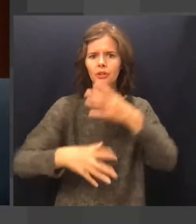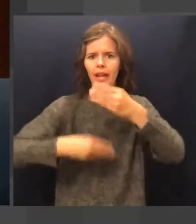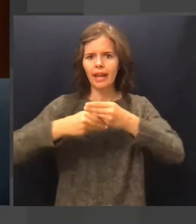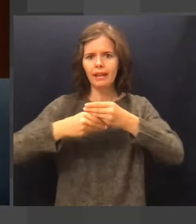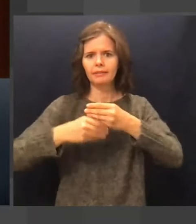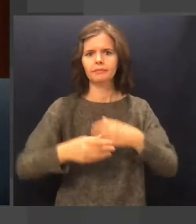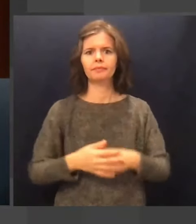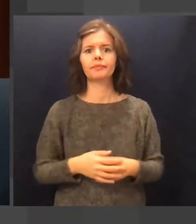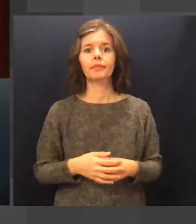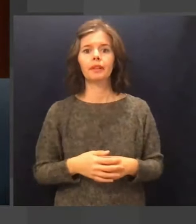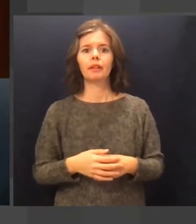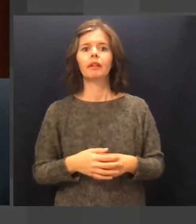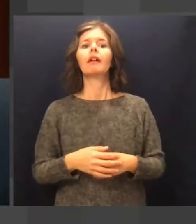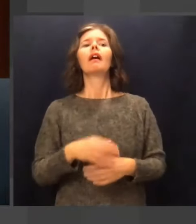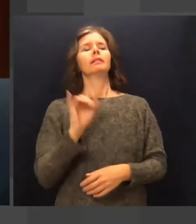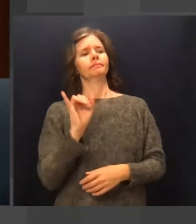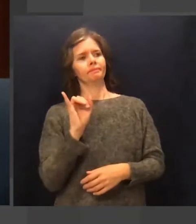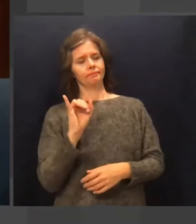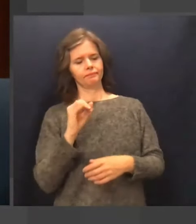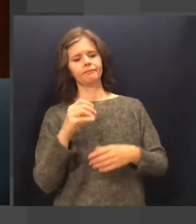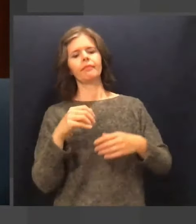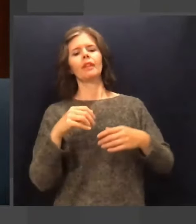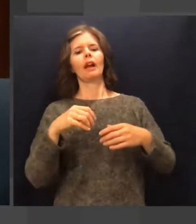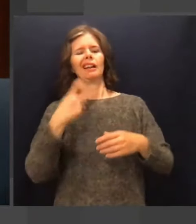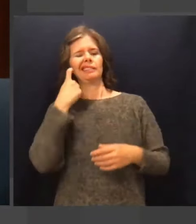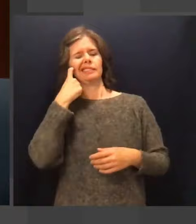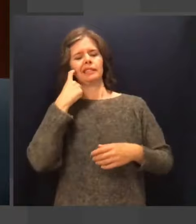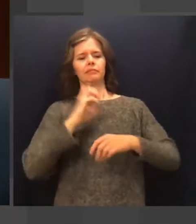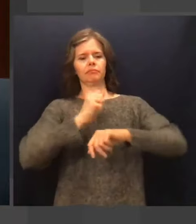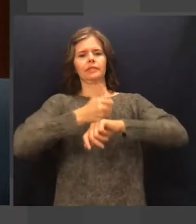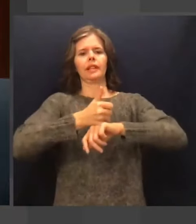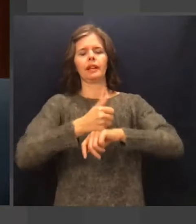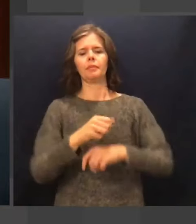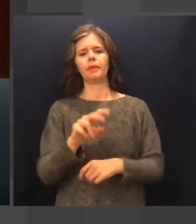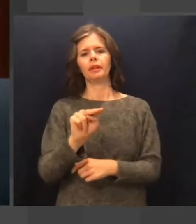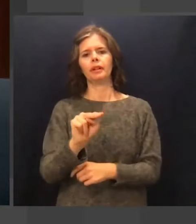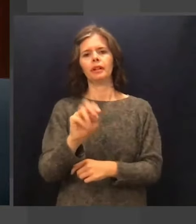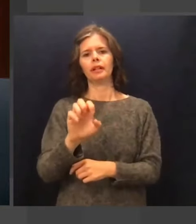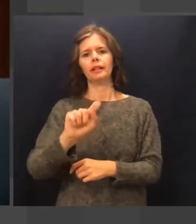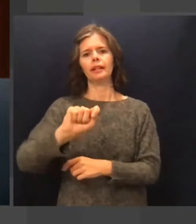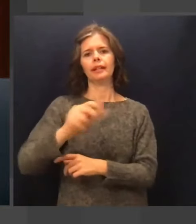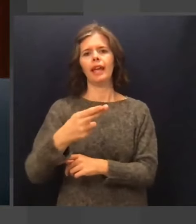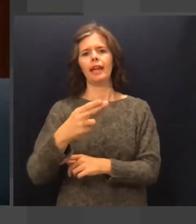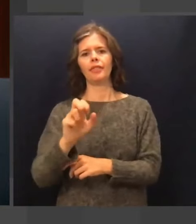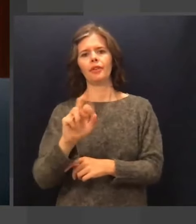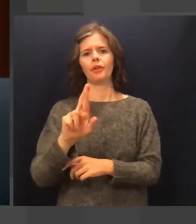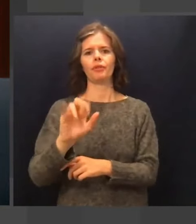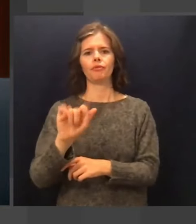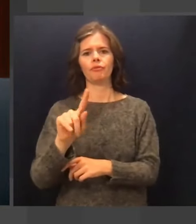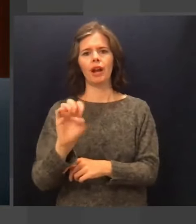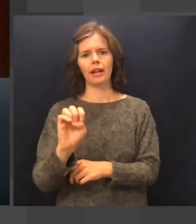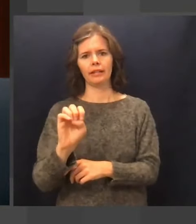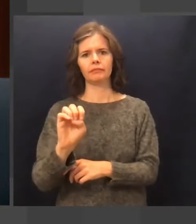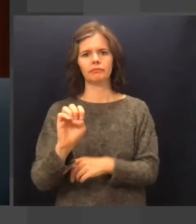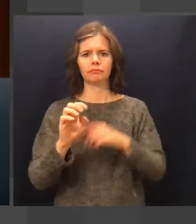YES. THE LAST FEATURE I DID WAS THE NETHERITE FEATURE. I THOUGHT THAT WAS A VERY